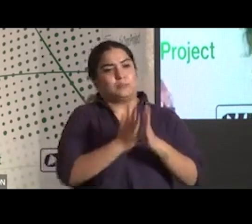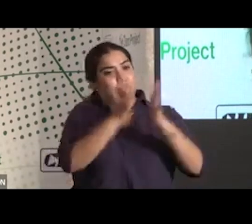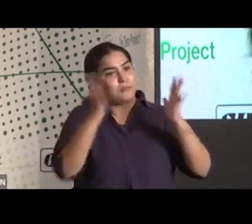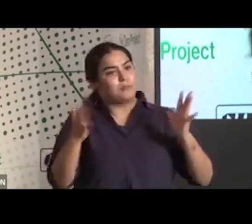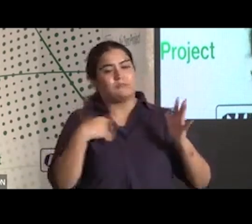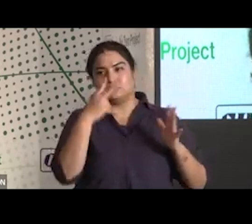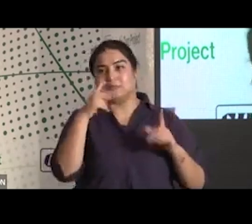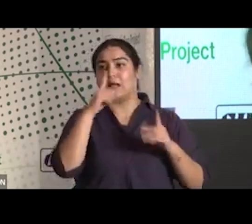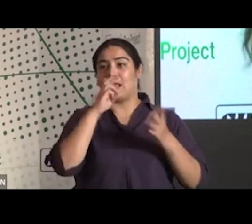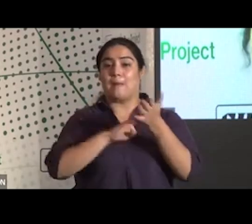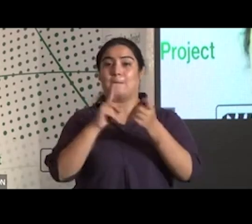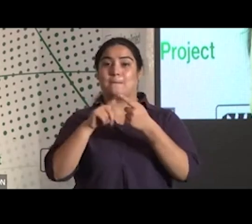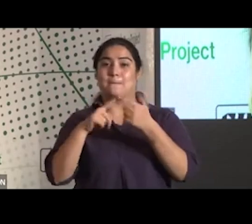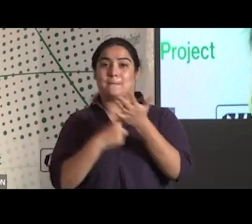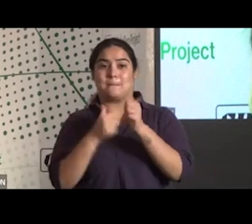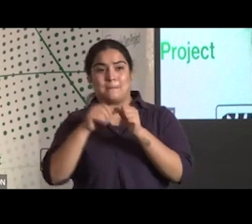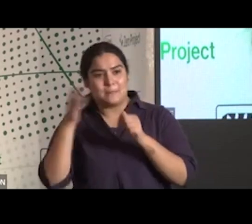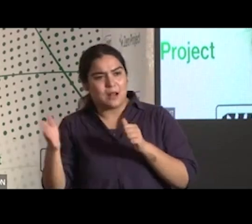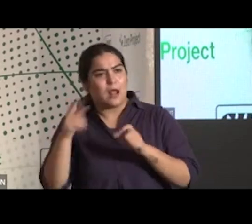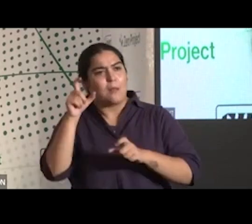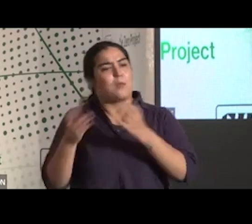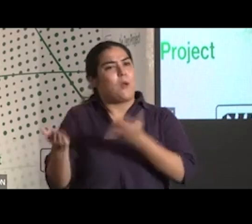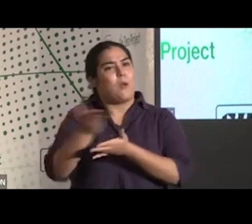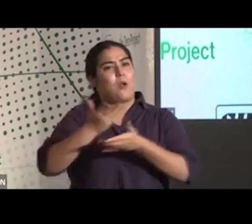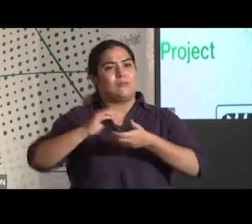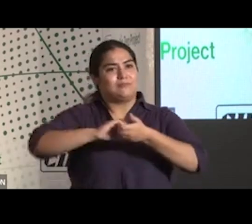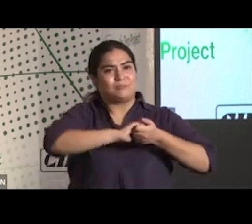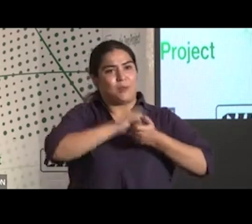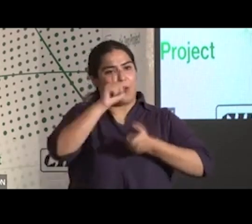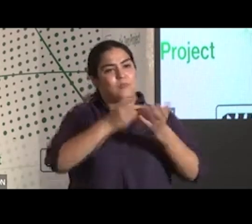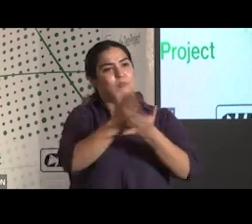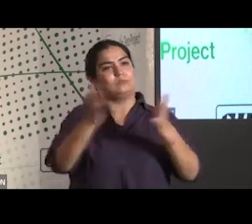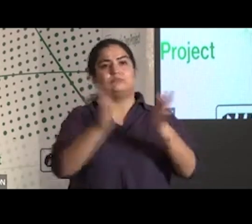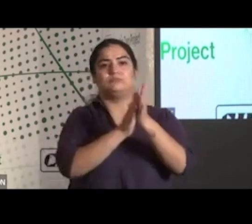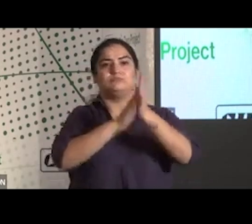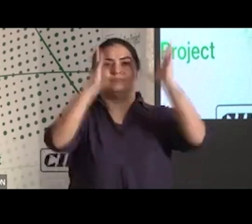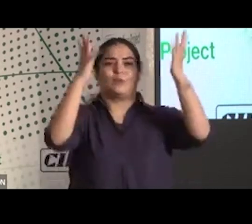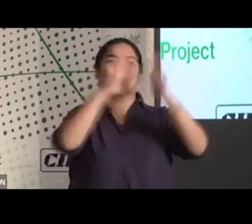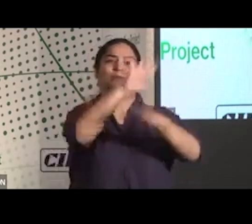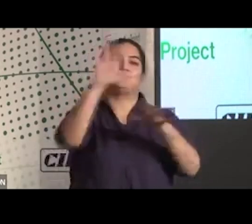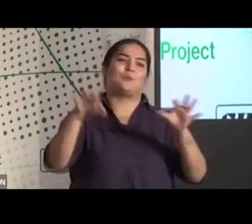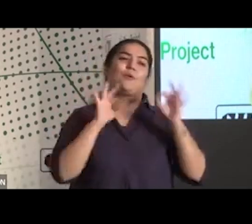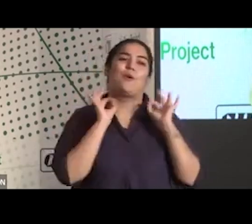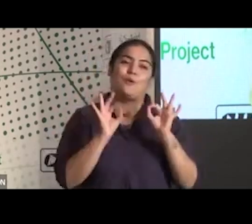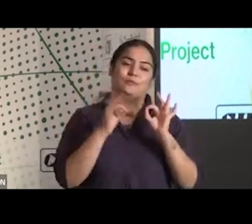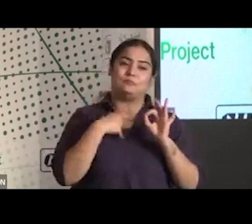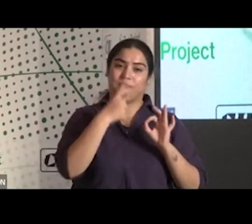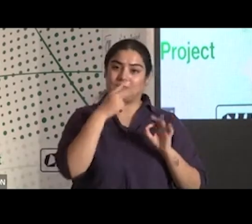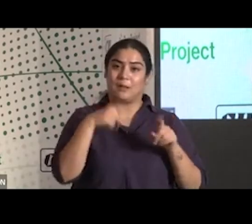Mira, Ma'am, you're all the partners, I think fantastically organized, great food, mainly Meridian.